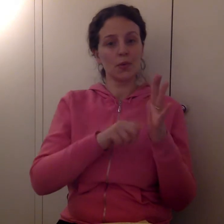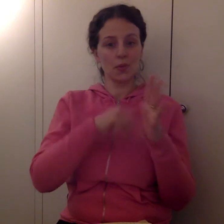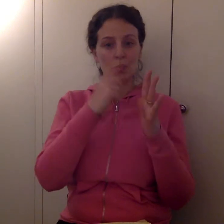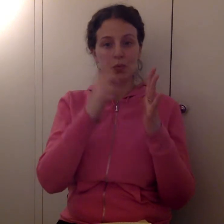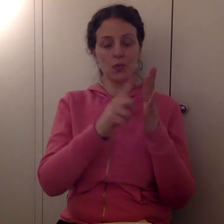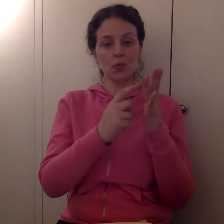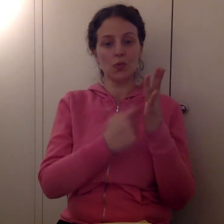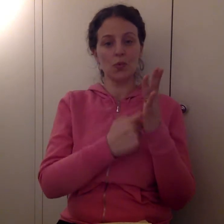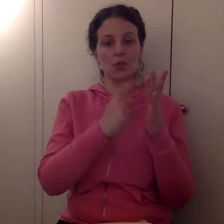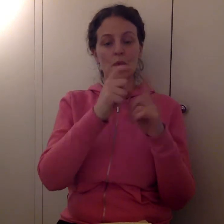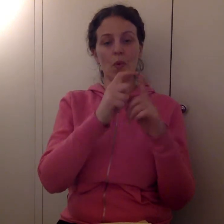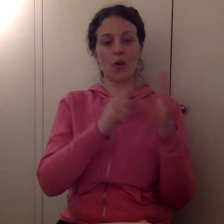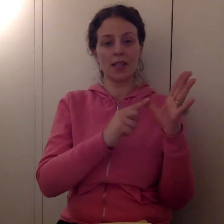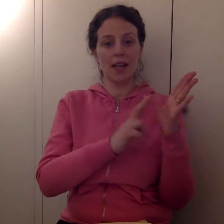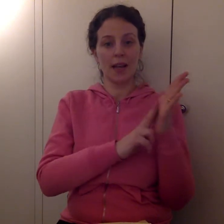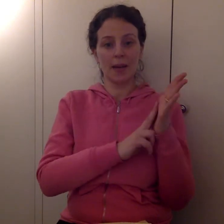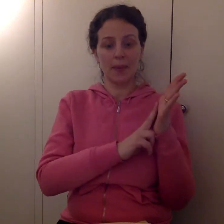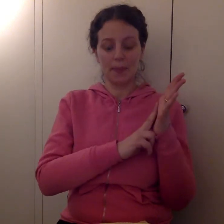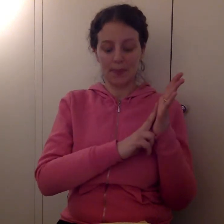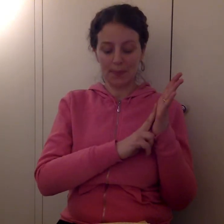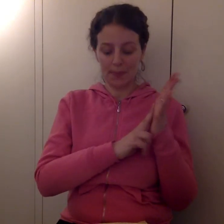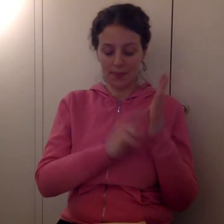JORDAN